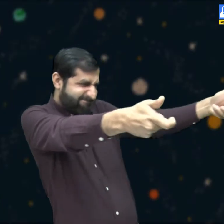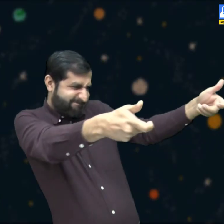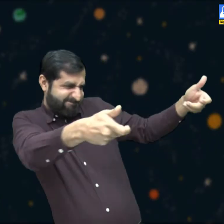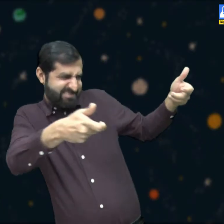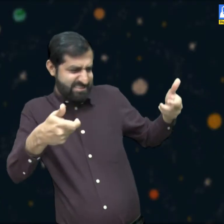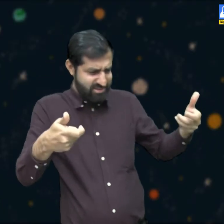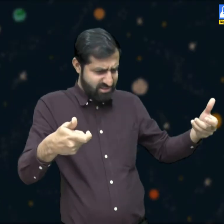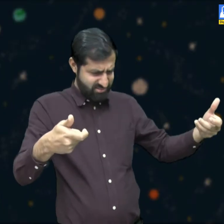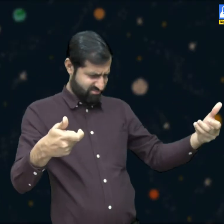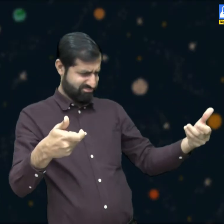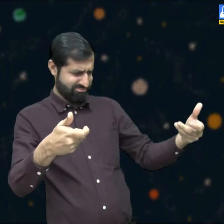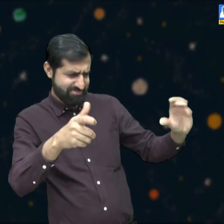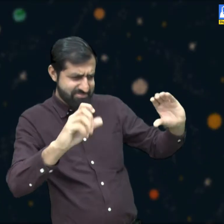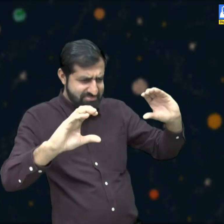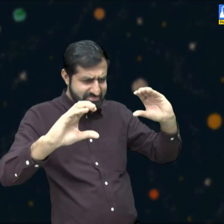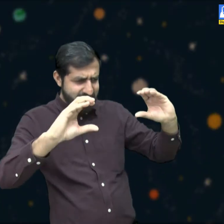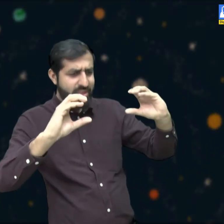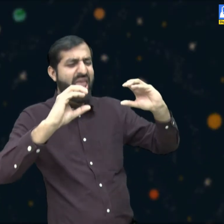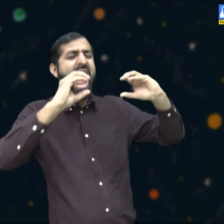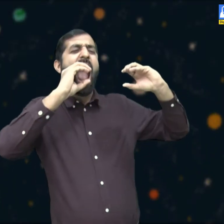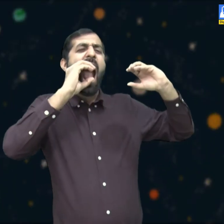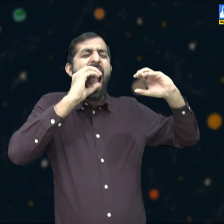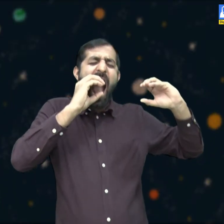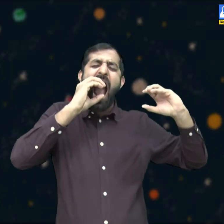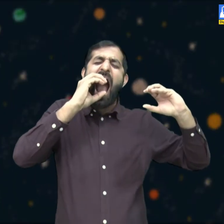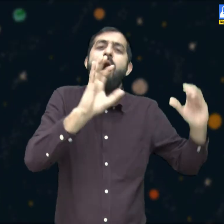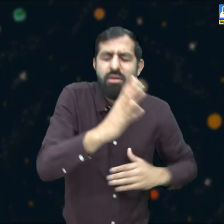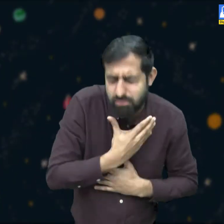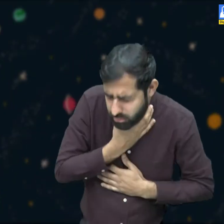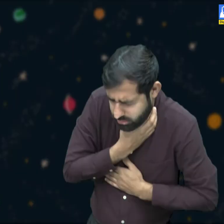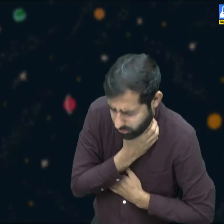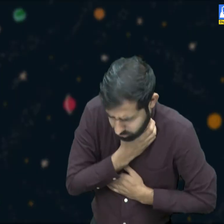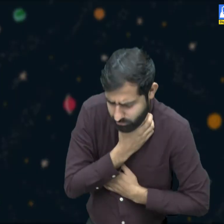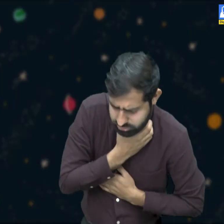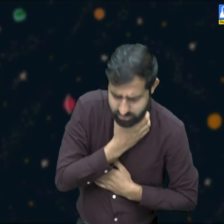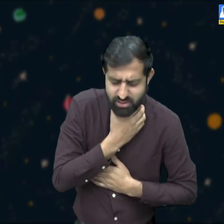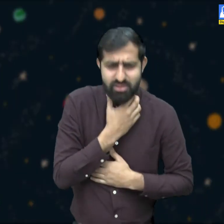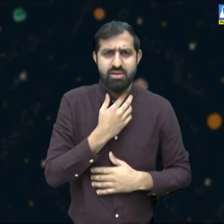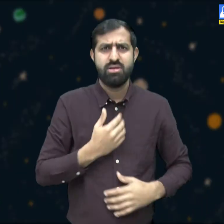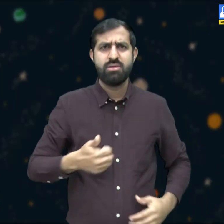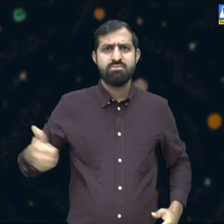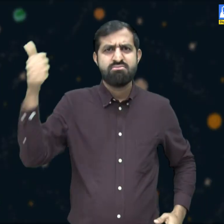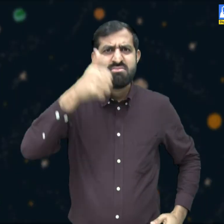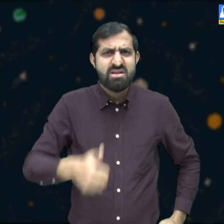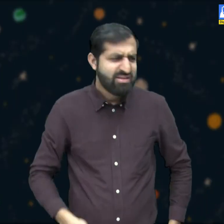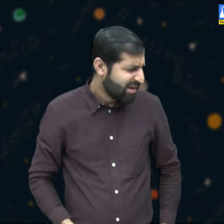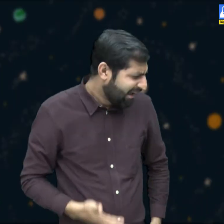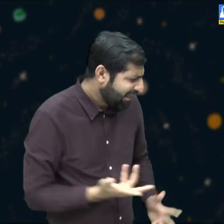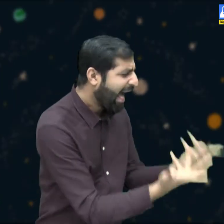One of the martians took a book and when he bit the book he choked because it was dry paper.